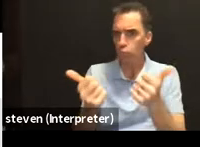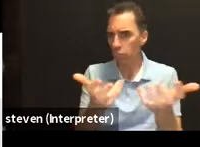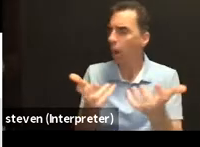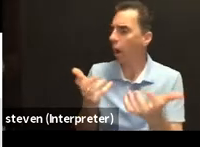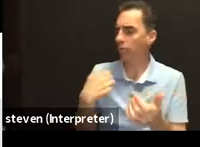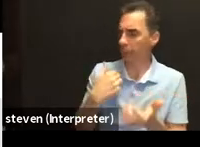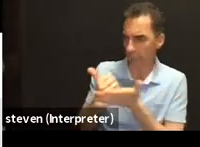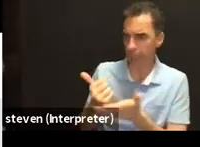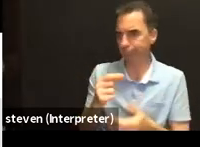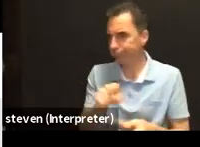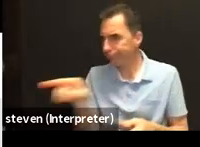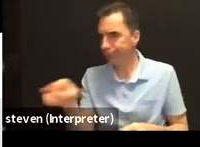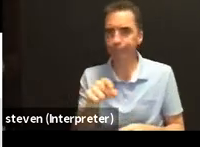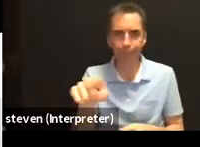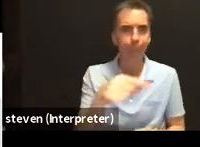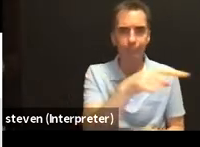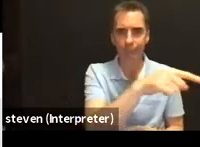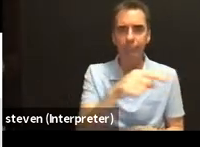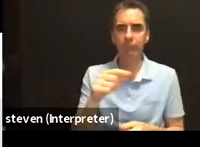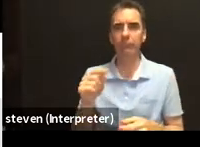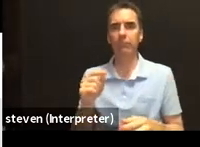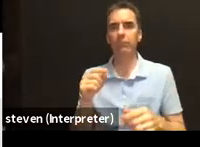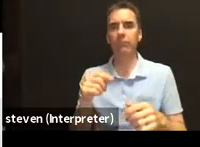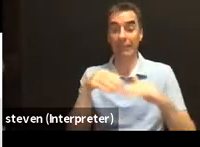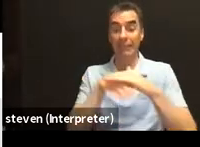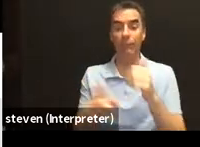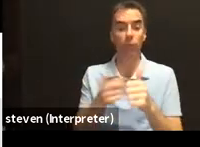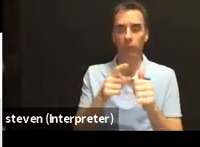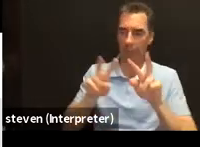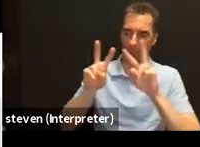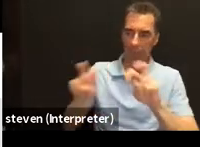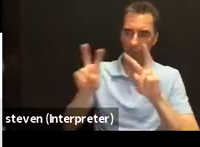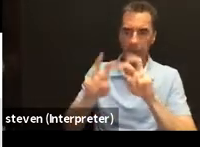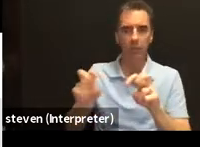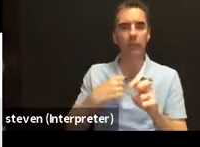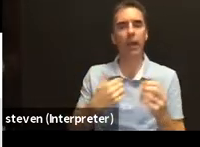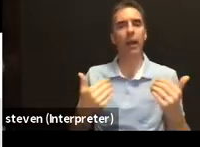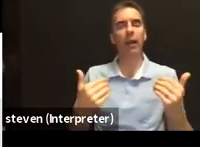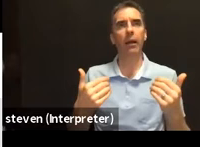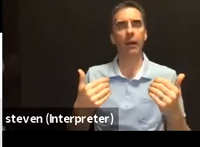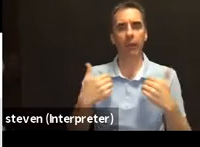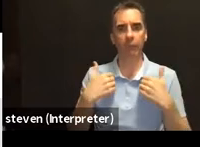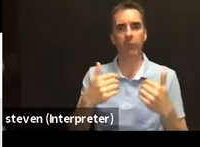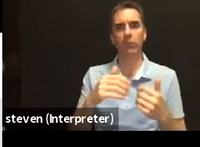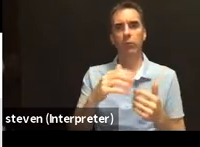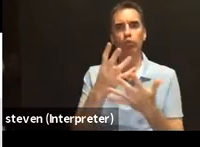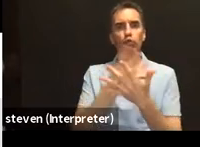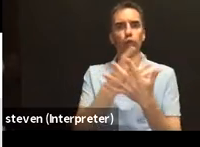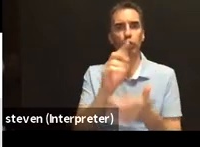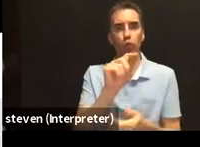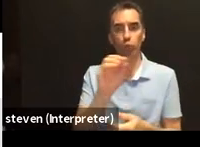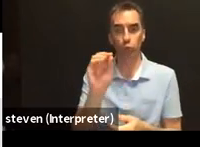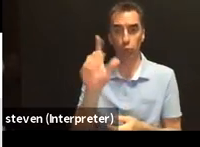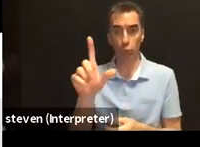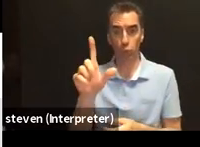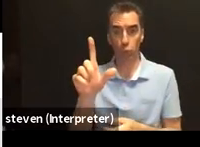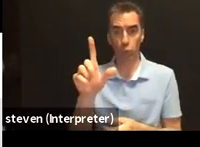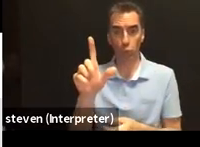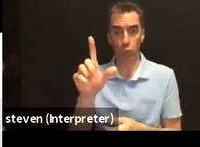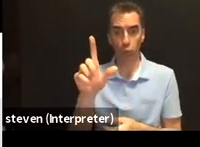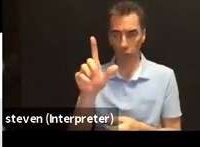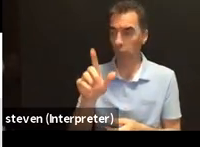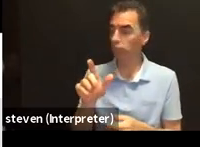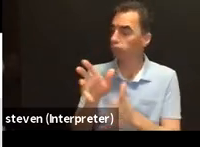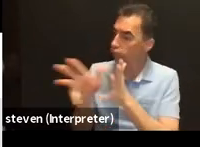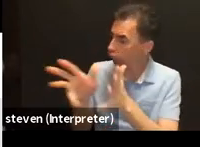maria.rodriguez: Where people go, they get assess, we are now conducting an initial screening tool which allows us to gather client information we immediately enter them into the system to know that.